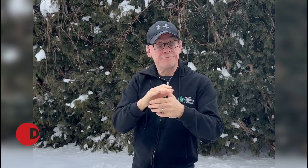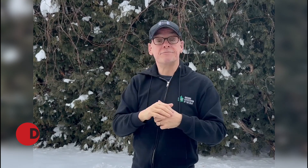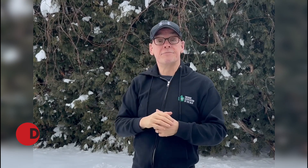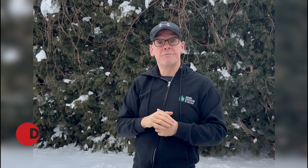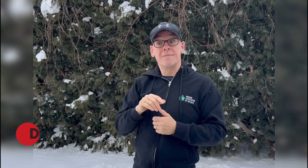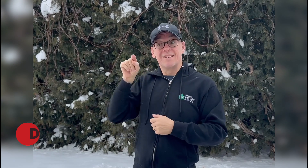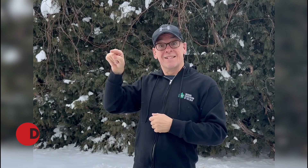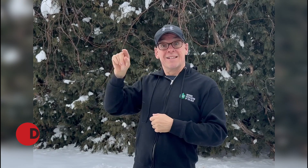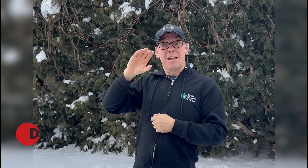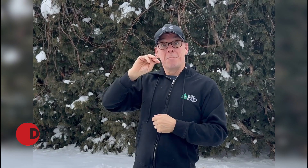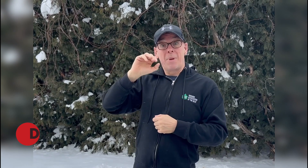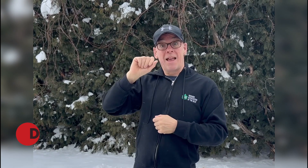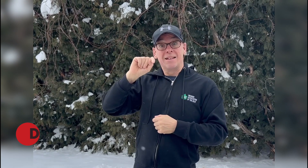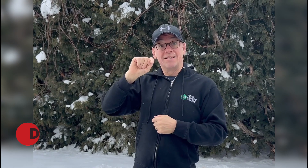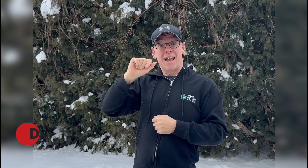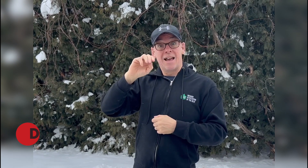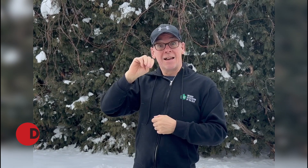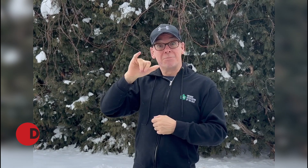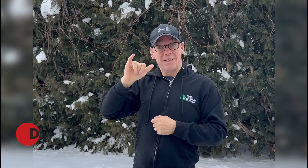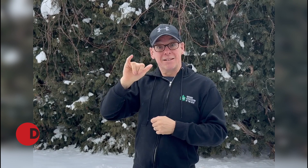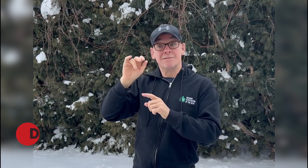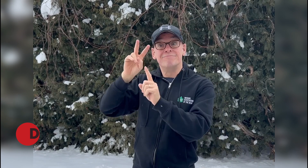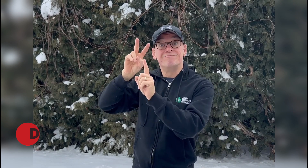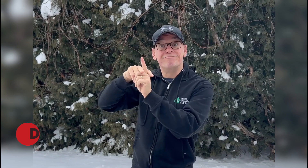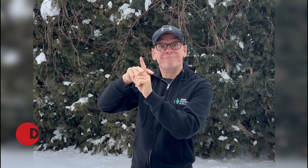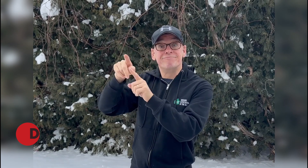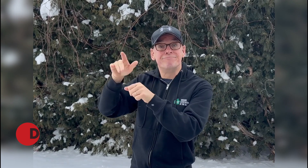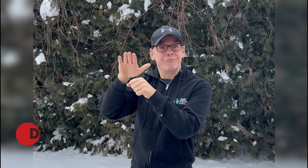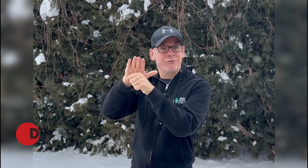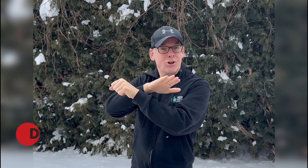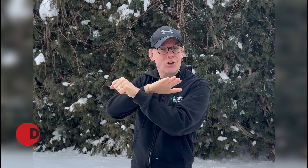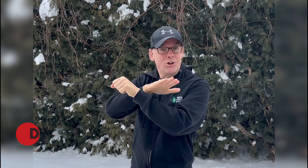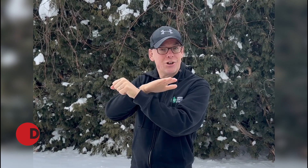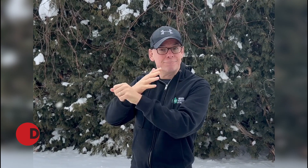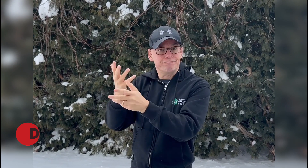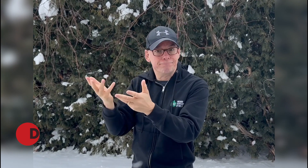and we could not reserve a spot. So we decided to go back